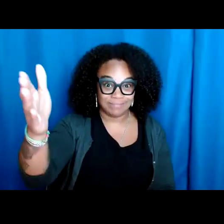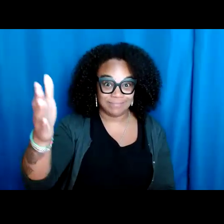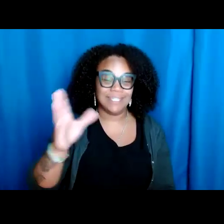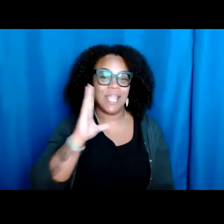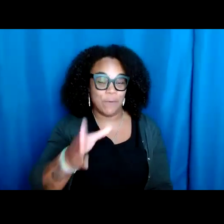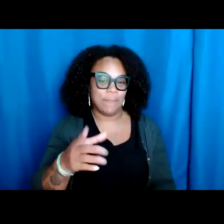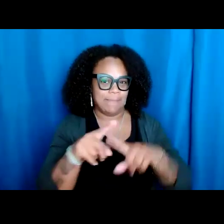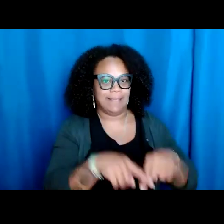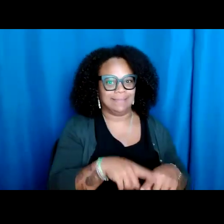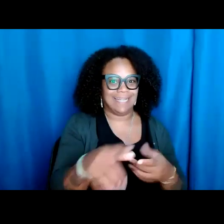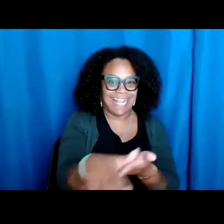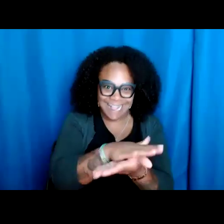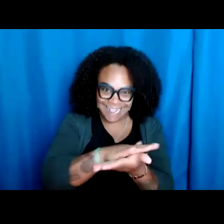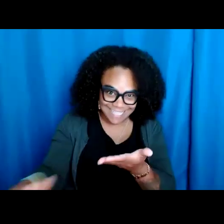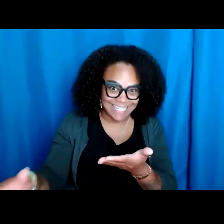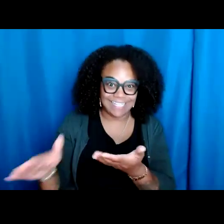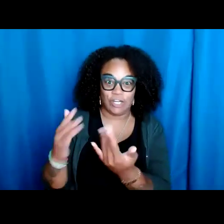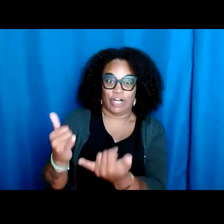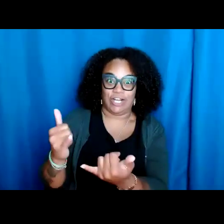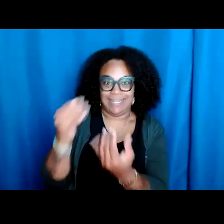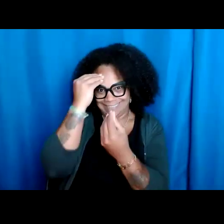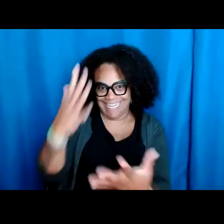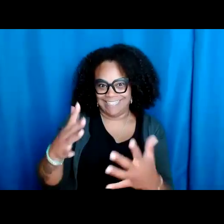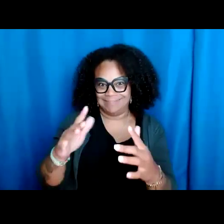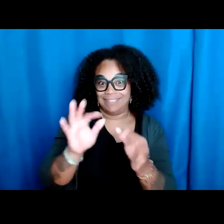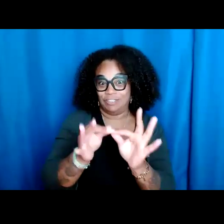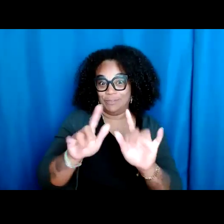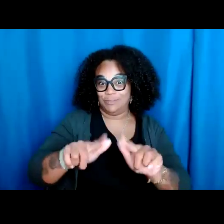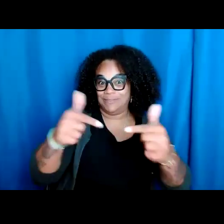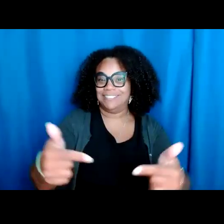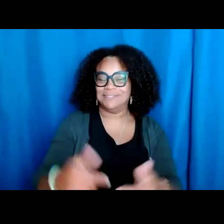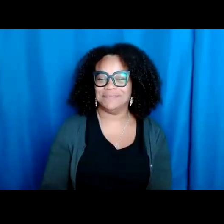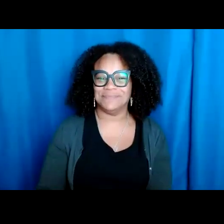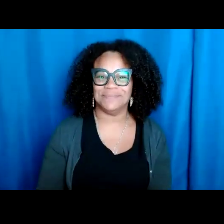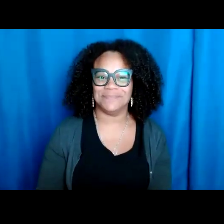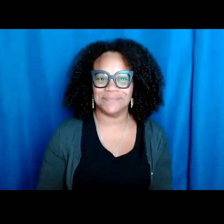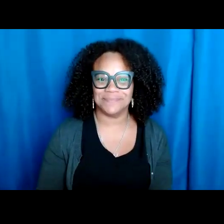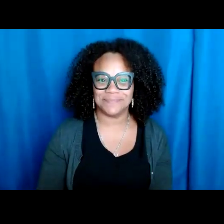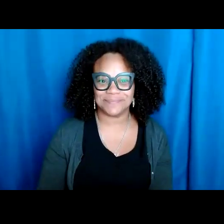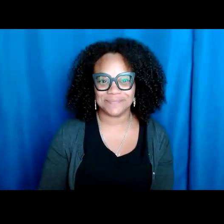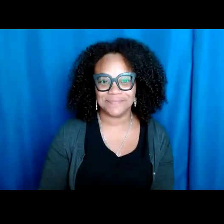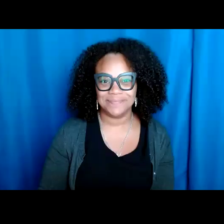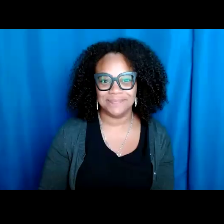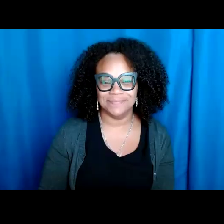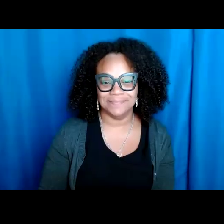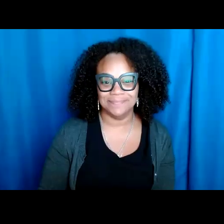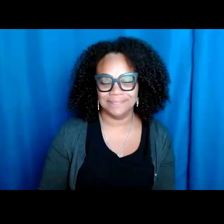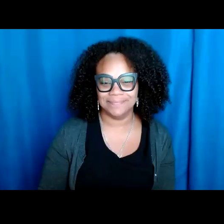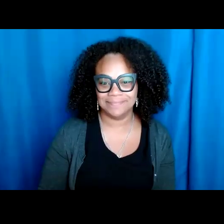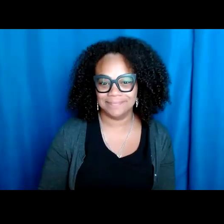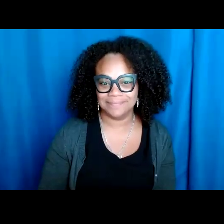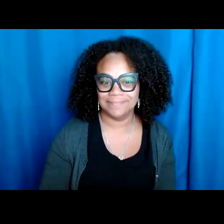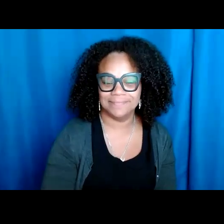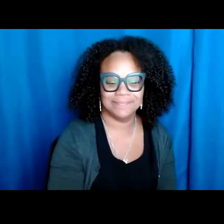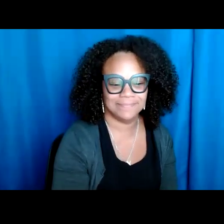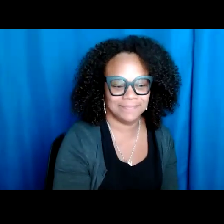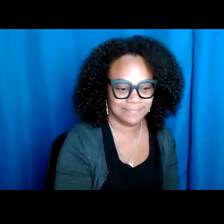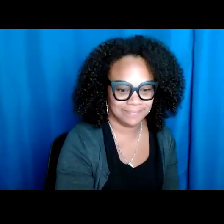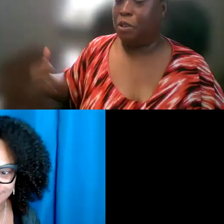be based on clean and current data. So, here is a checklist for you as we